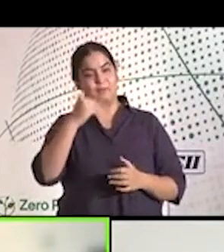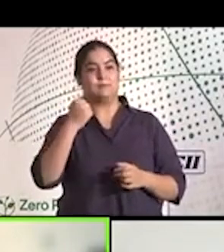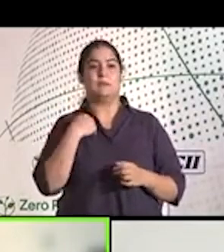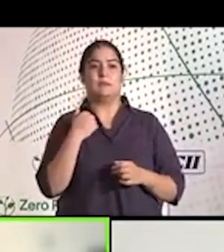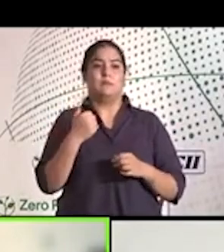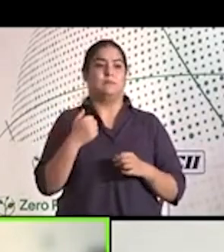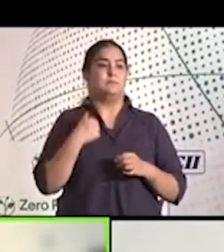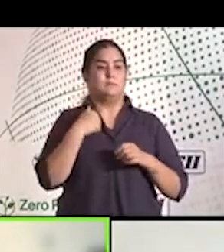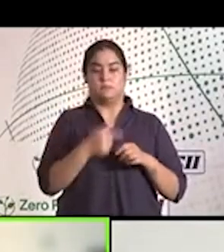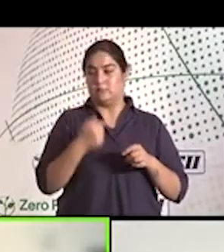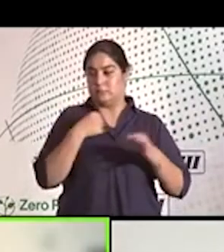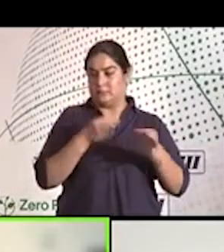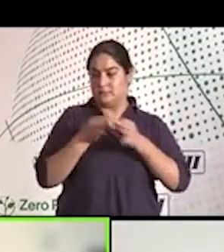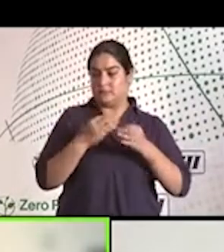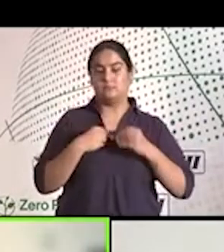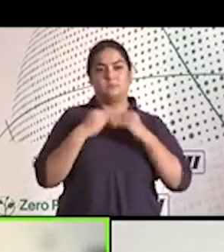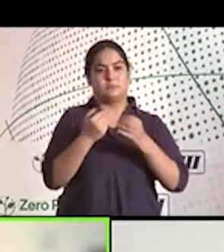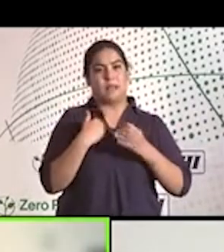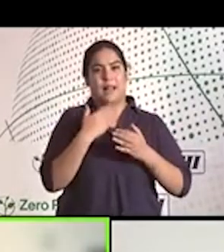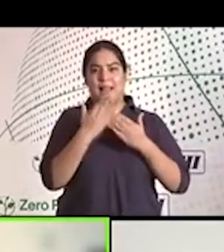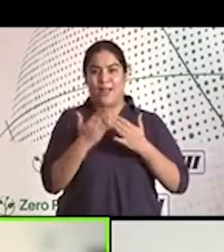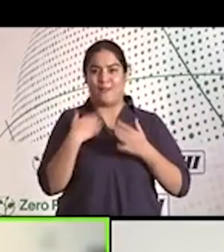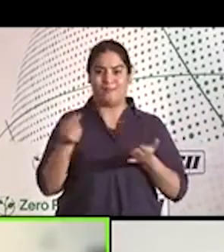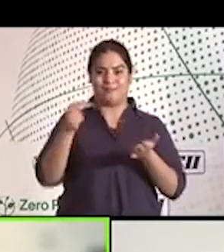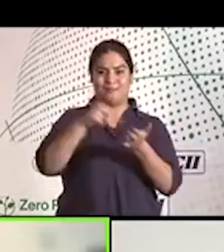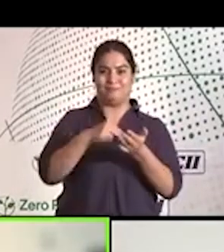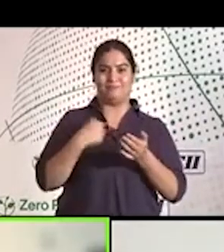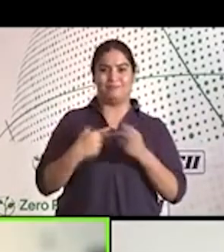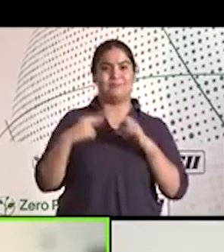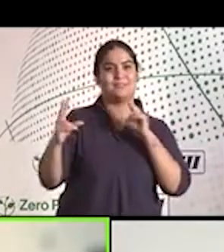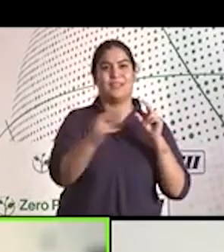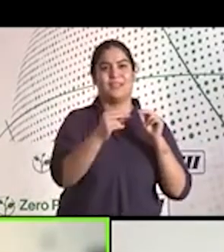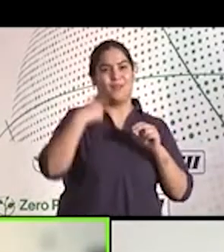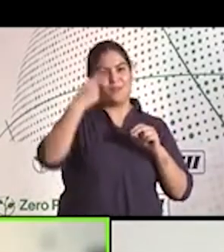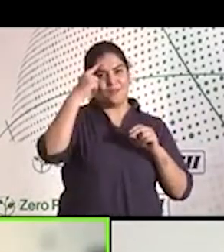And thanks for being for holding it up for her. I'm Aziz.